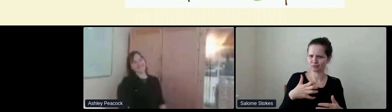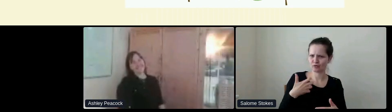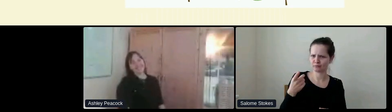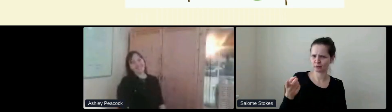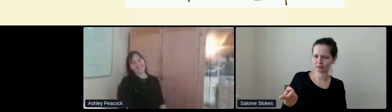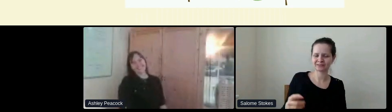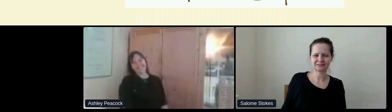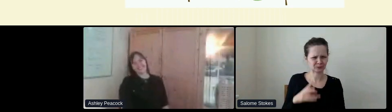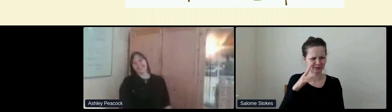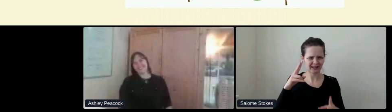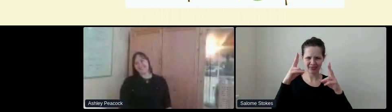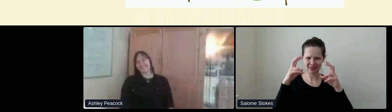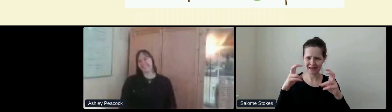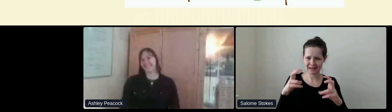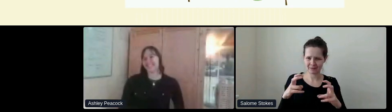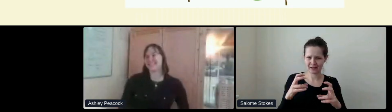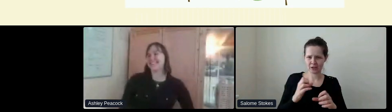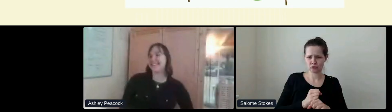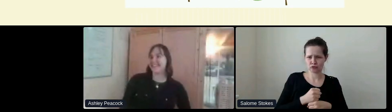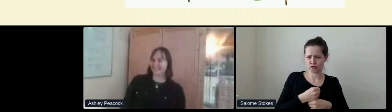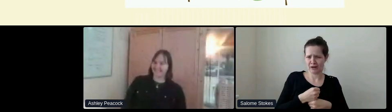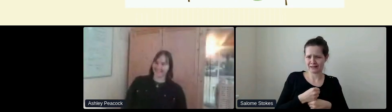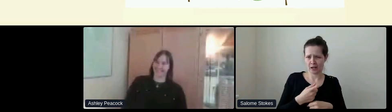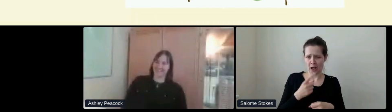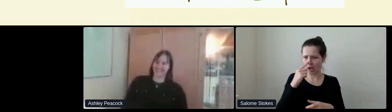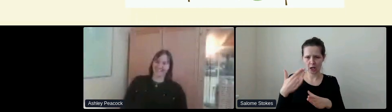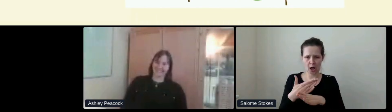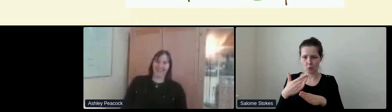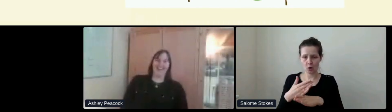all of these stresses, we can't do our work and other people will have to do it instead.